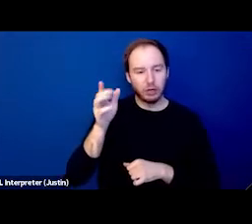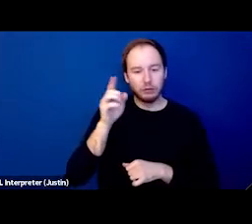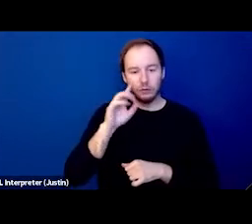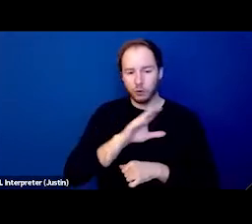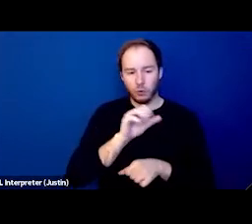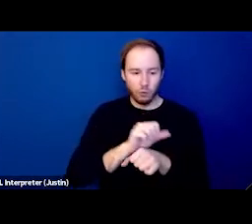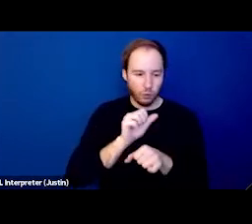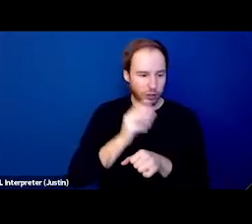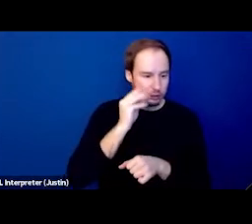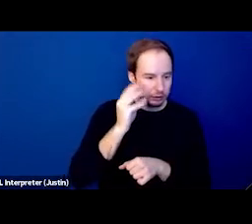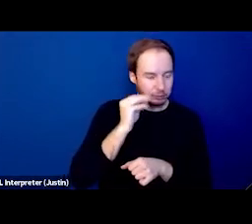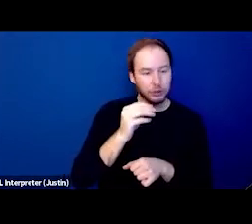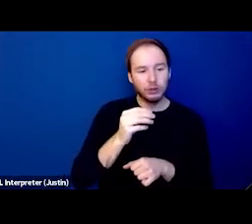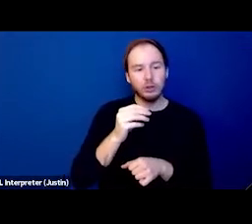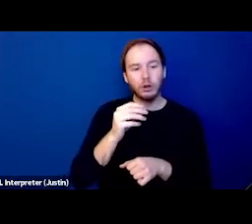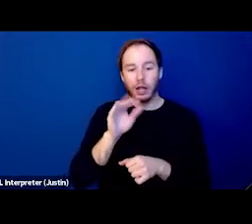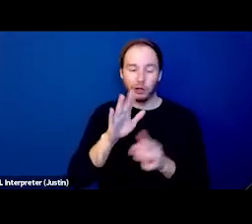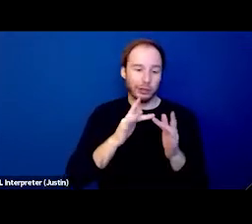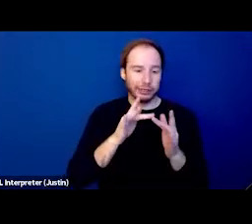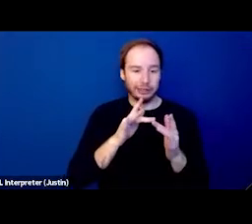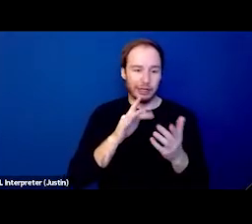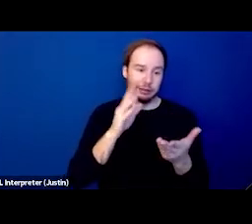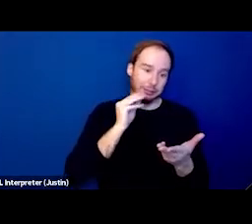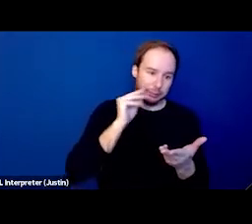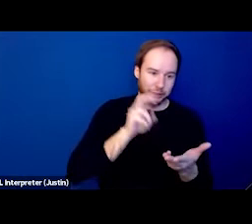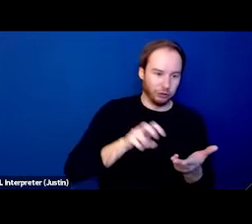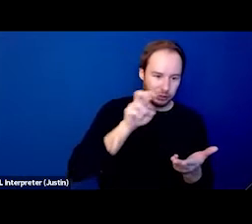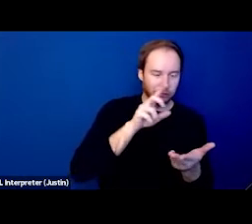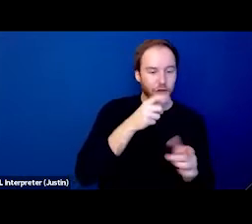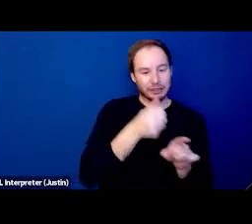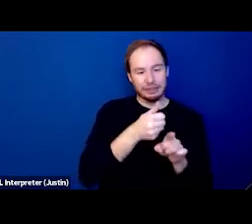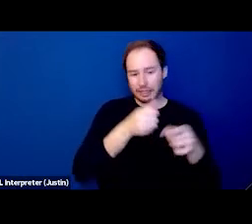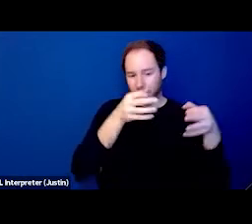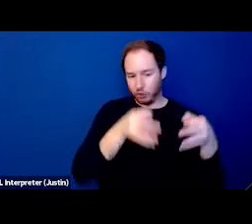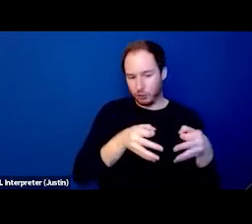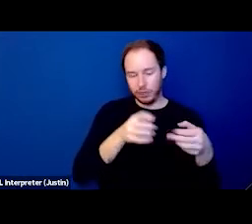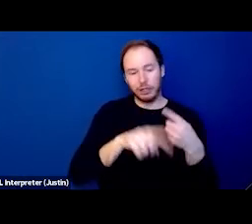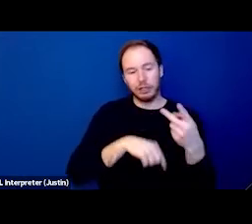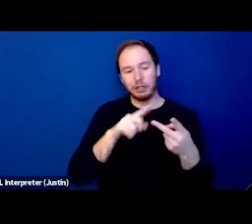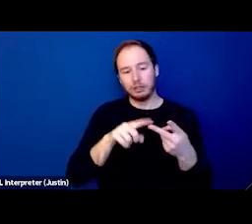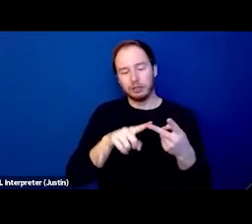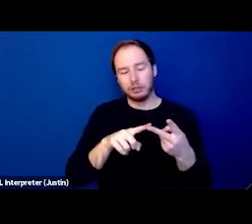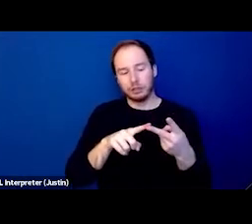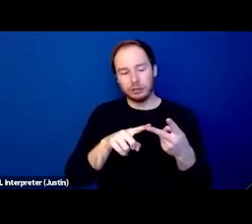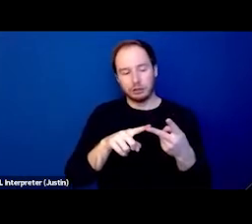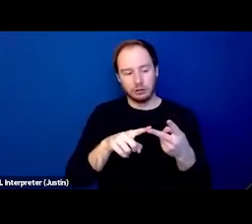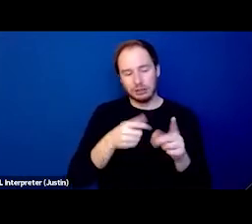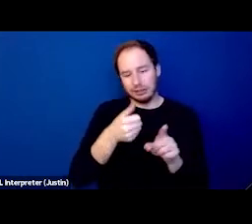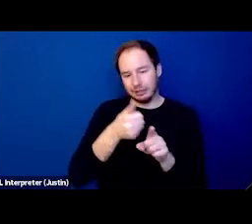and internet travels is self-determination and self-governance.